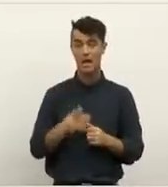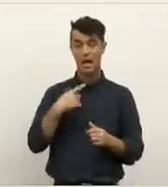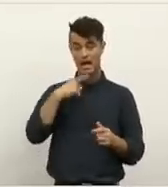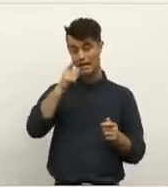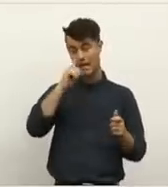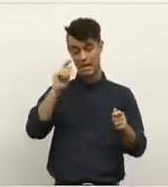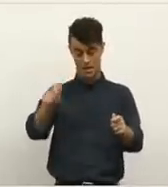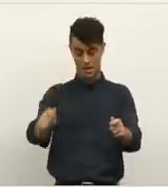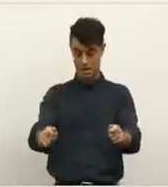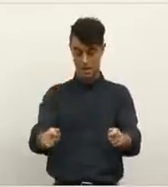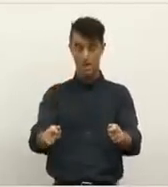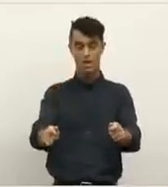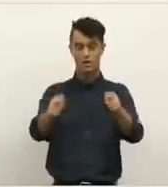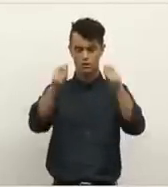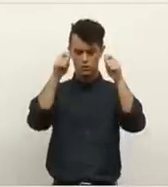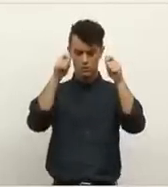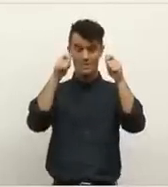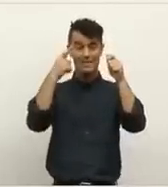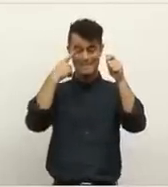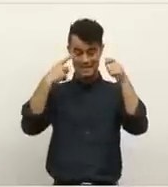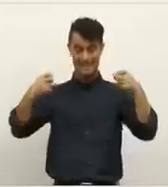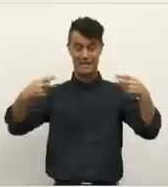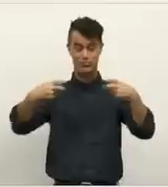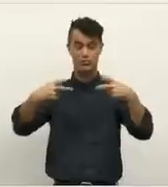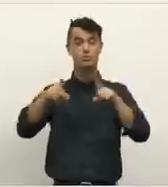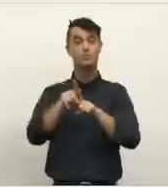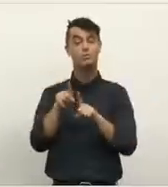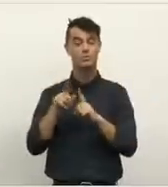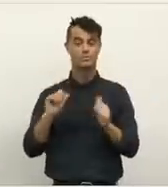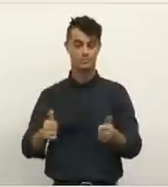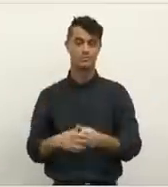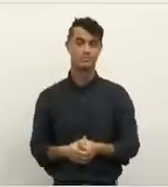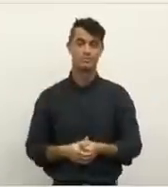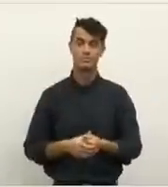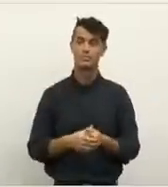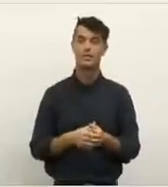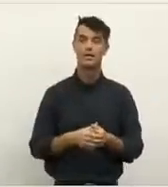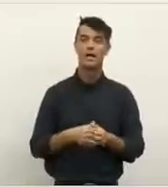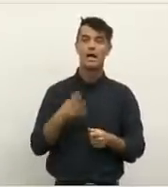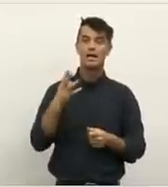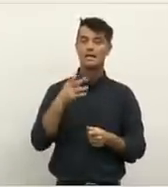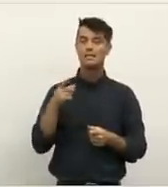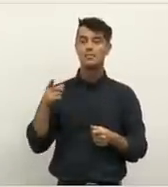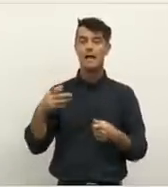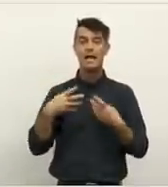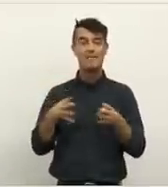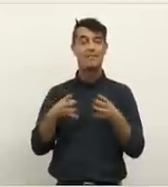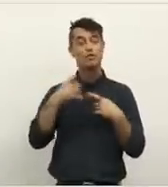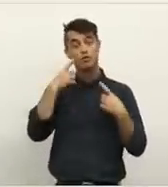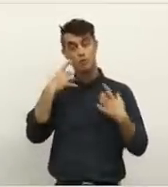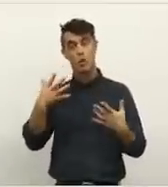which means that I can see the captions as well. And some of the Netflix shows have audio description, which is brilliant